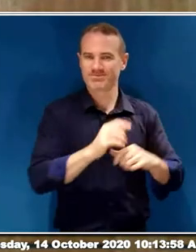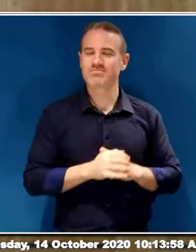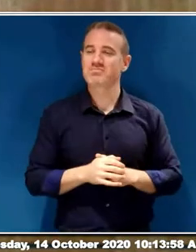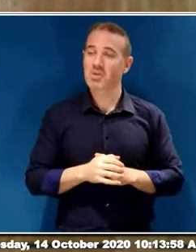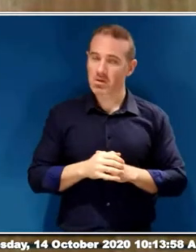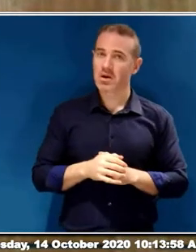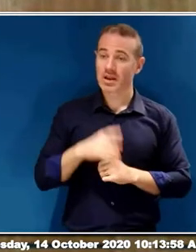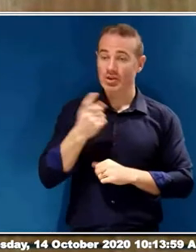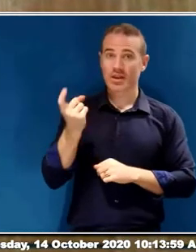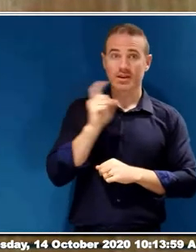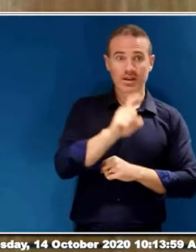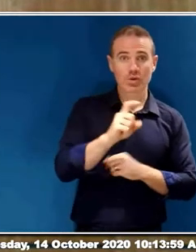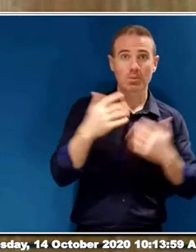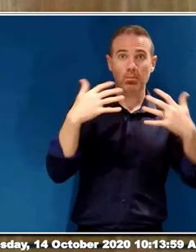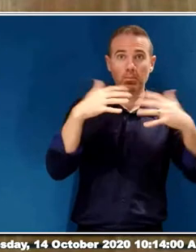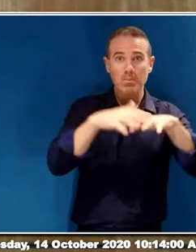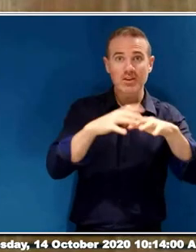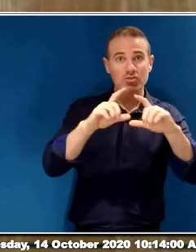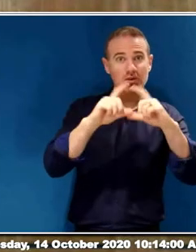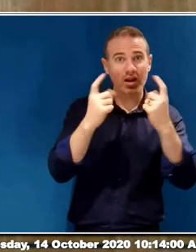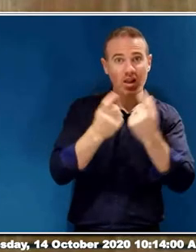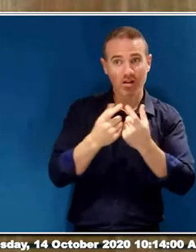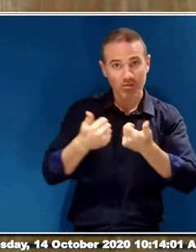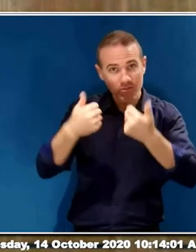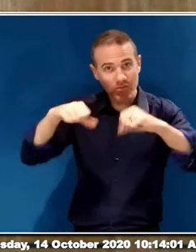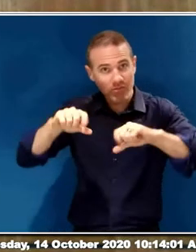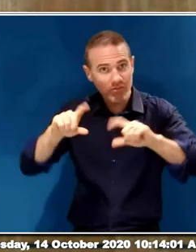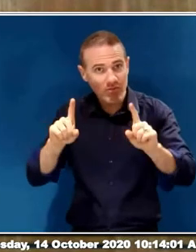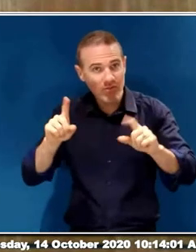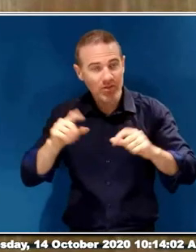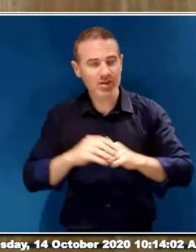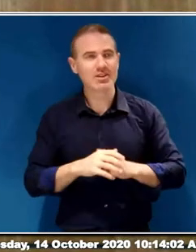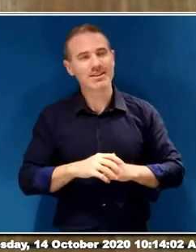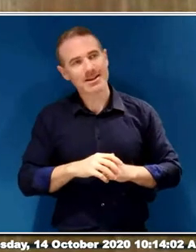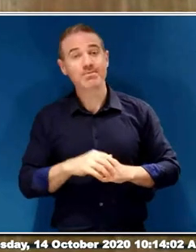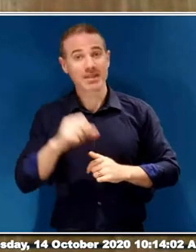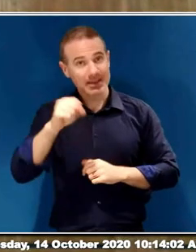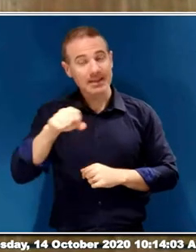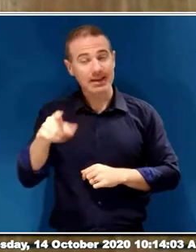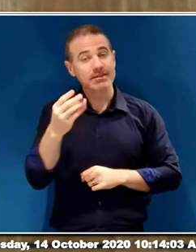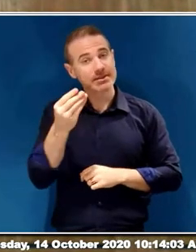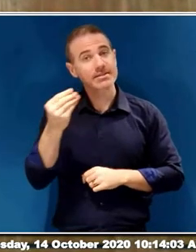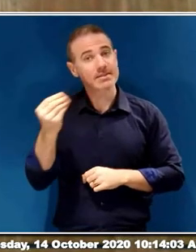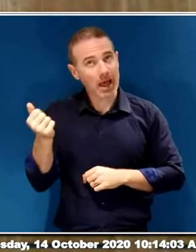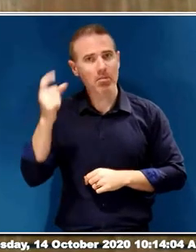He experienced some anxiety, but again he was closely supported and